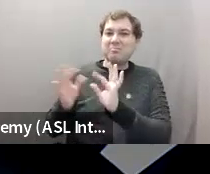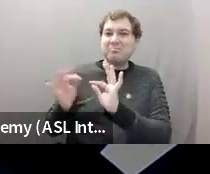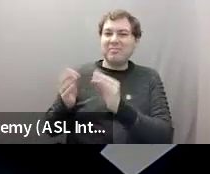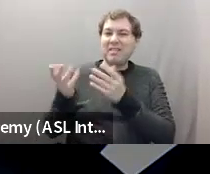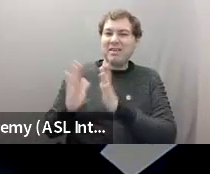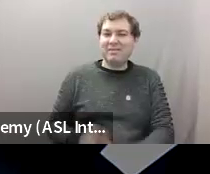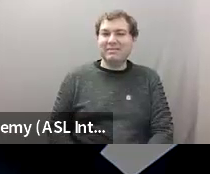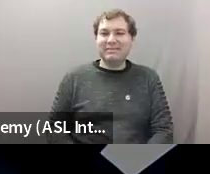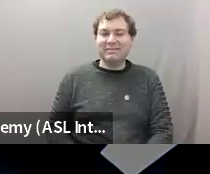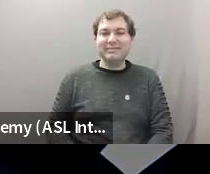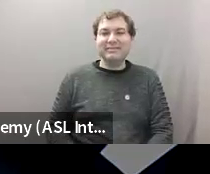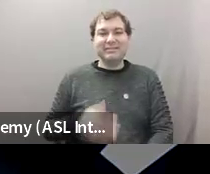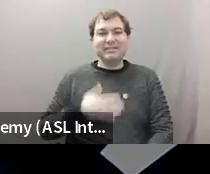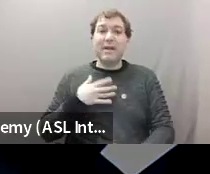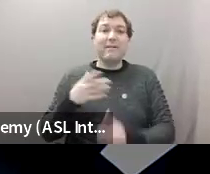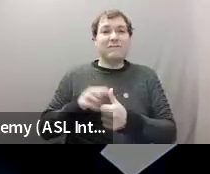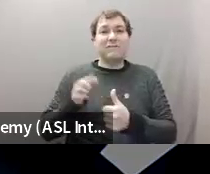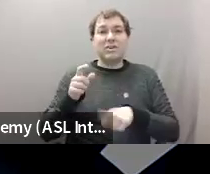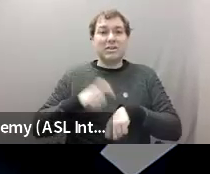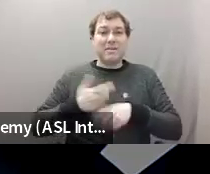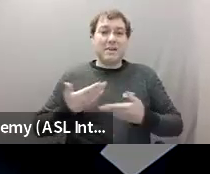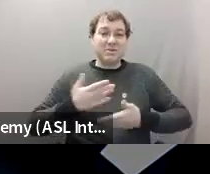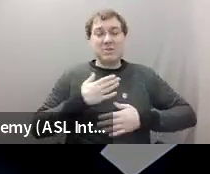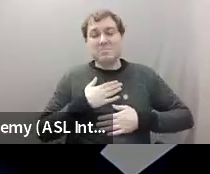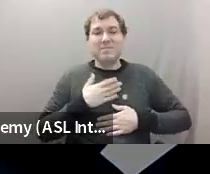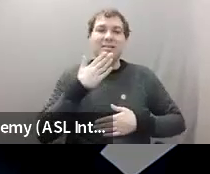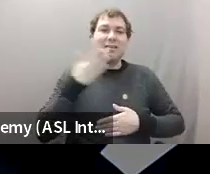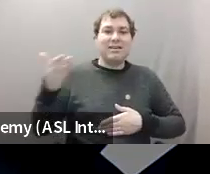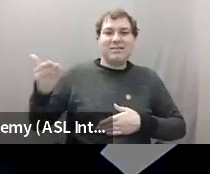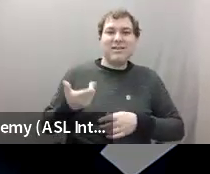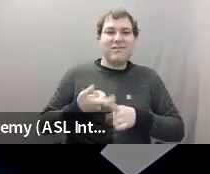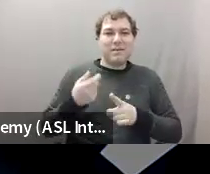Lynnie Downum-Hanzal: Glad to be here. This is my first time here. So Lynnie Downum-Hanzal: invited by my coworker.